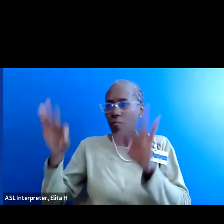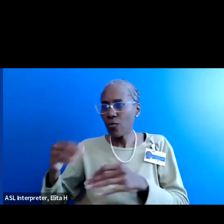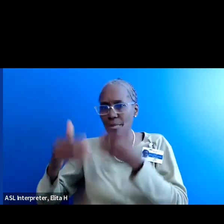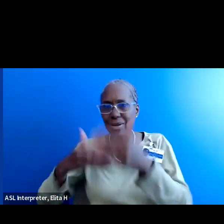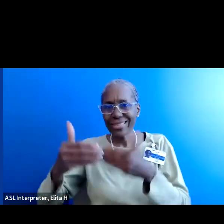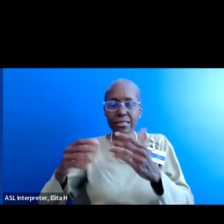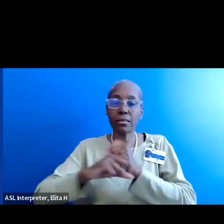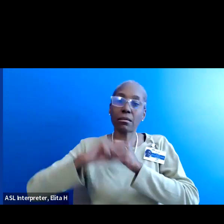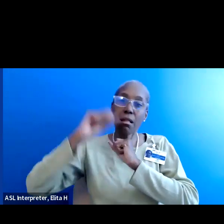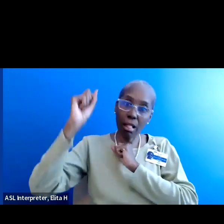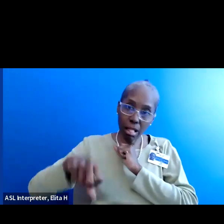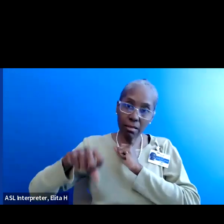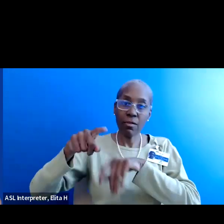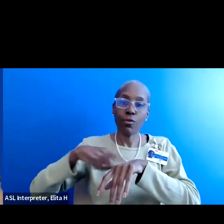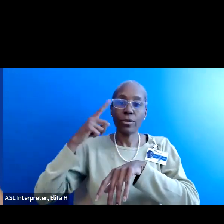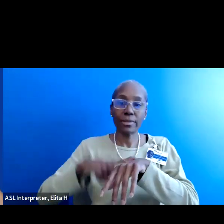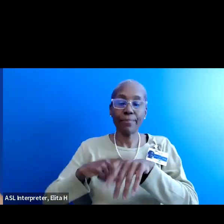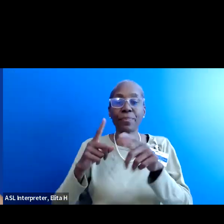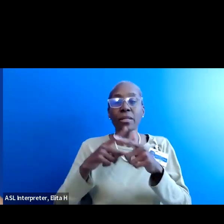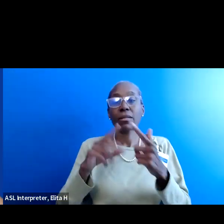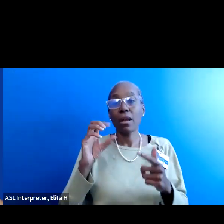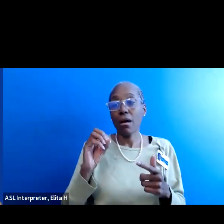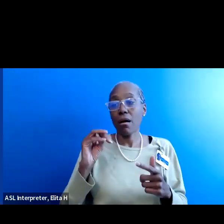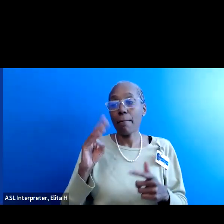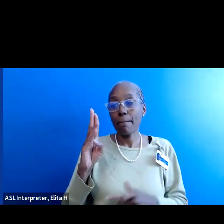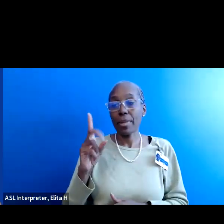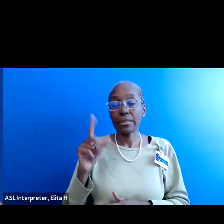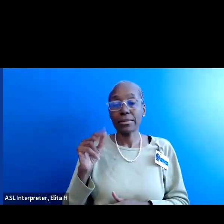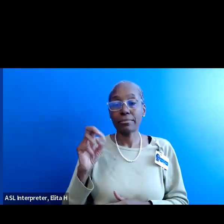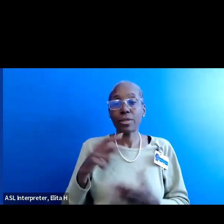is taking a long time, then the Ombudsman Program could help them with that.